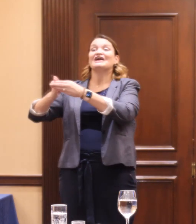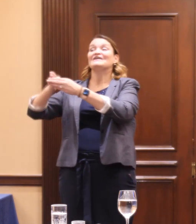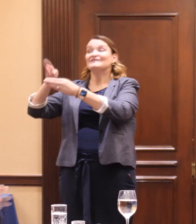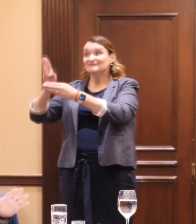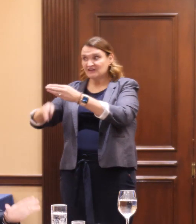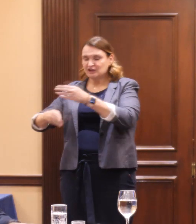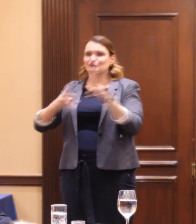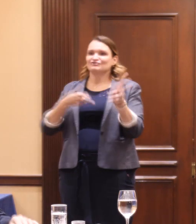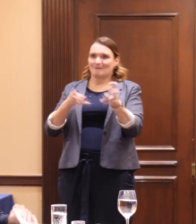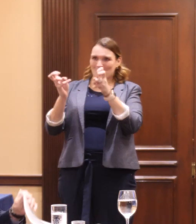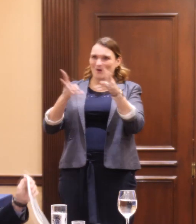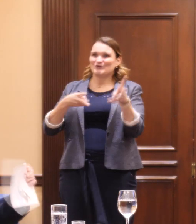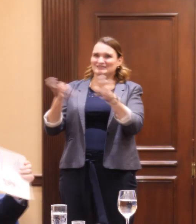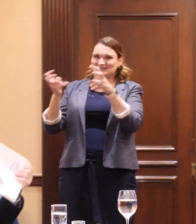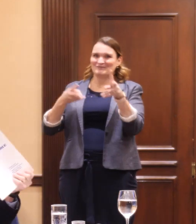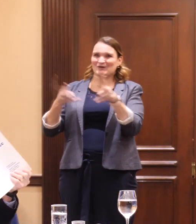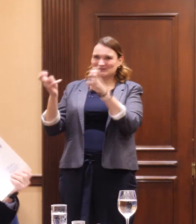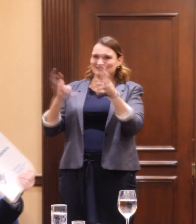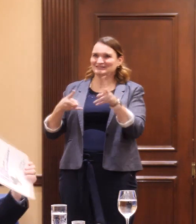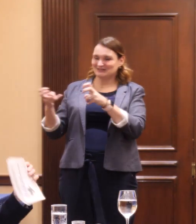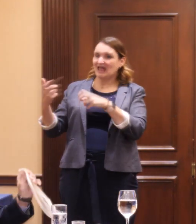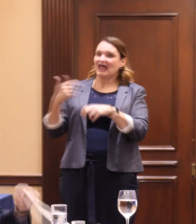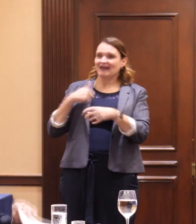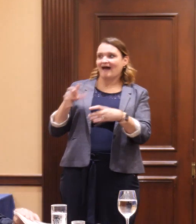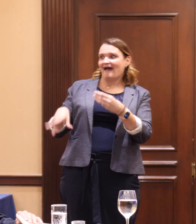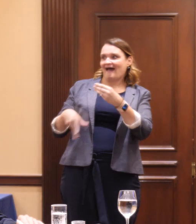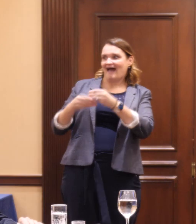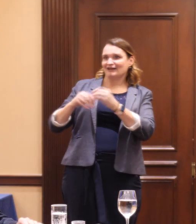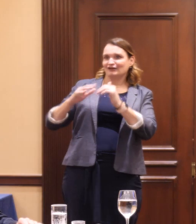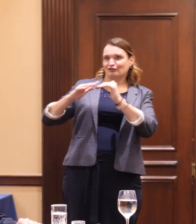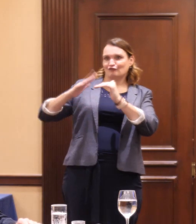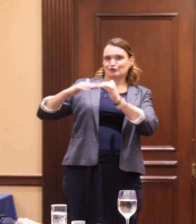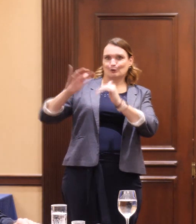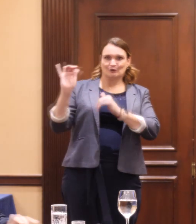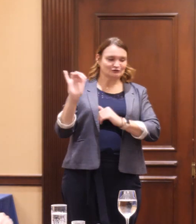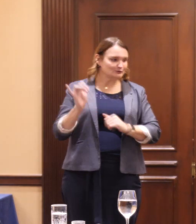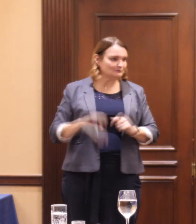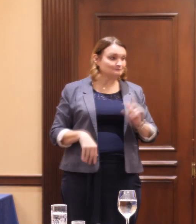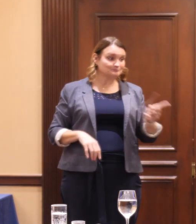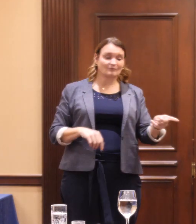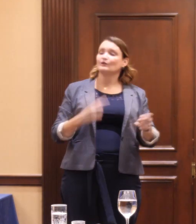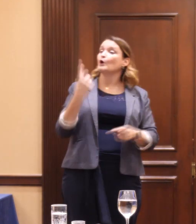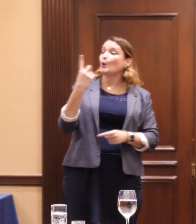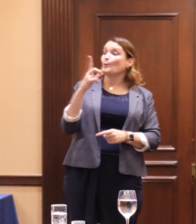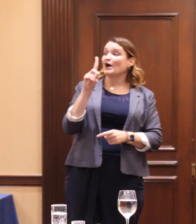by the Council and put in Thresholds. GALLEGOS: One of one of the documents that you'll find on the website is